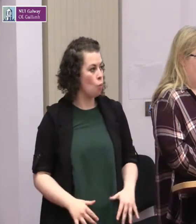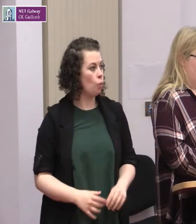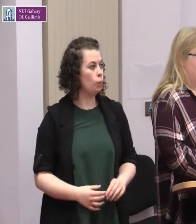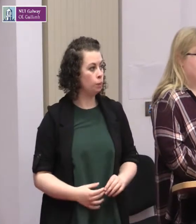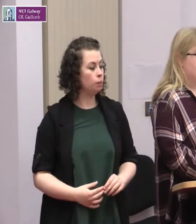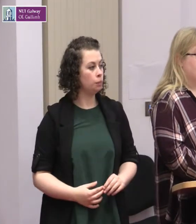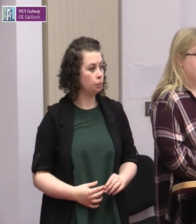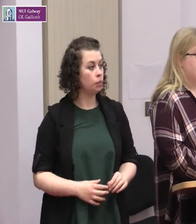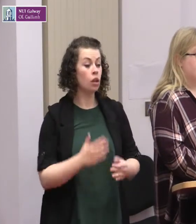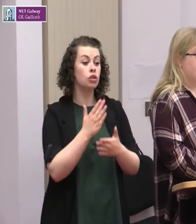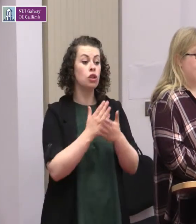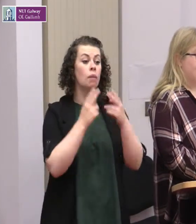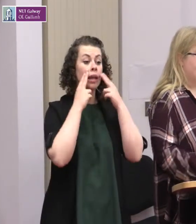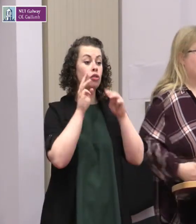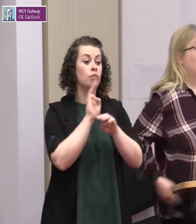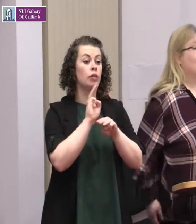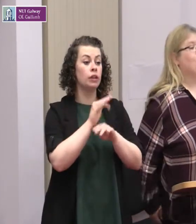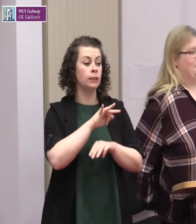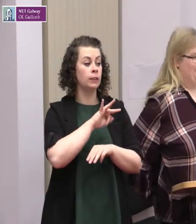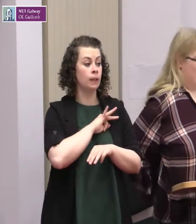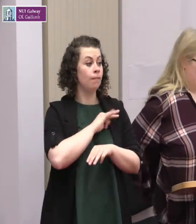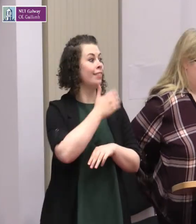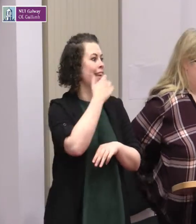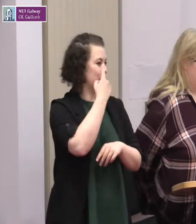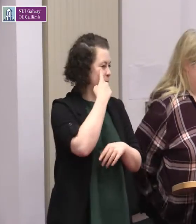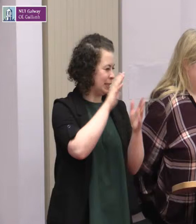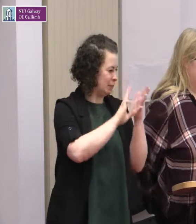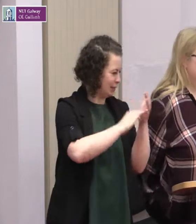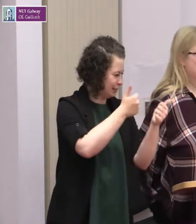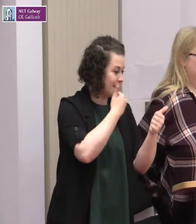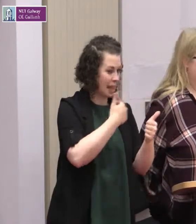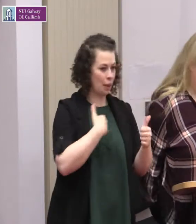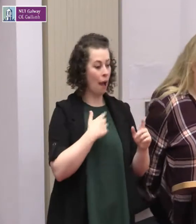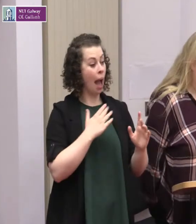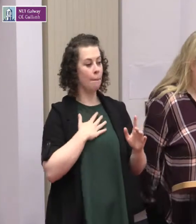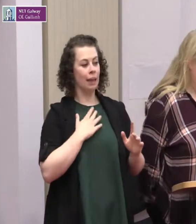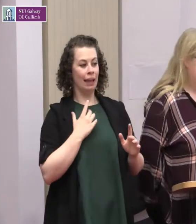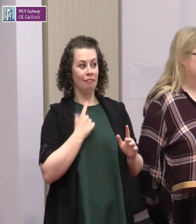Some natural mothers… I'm skating along.